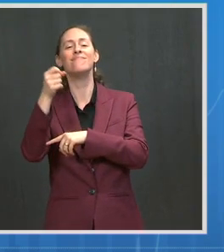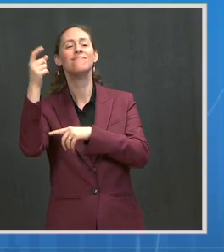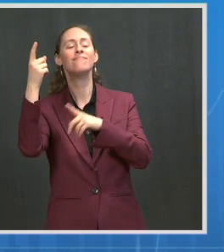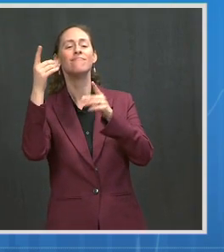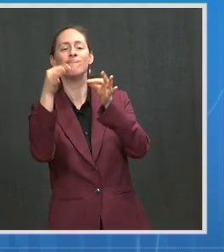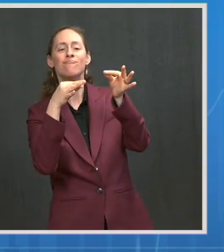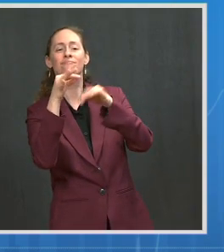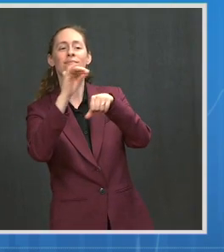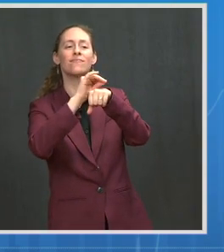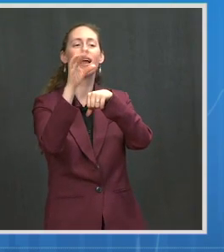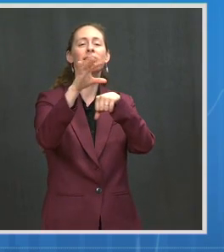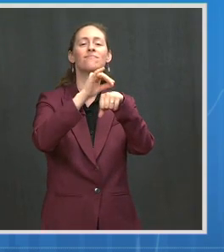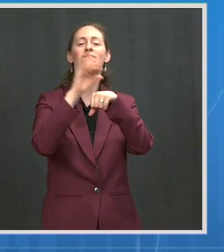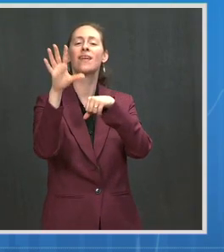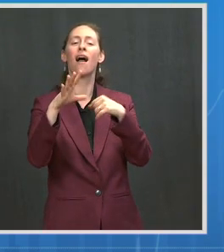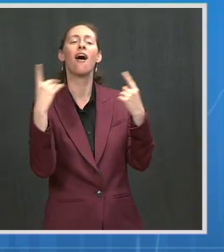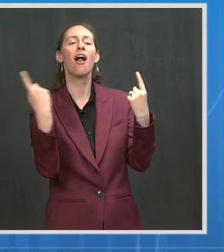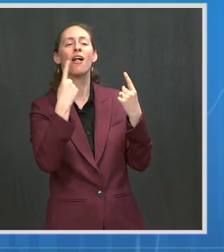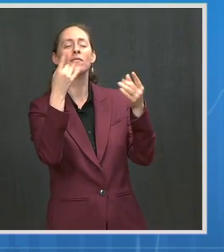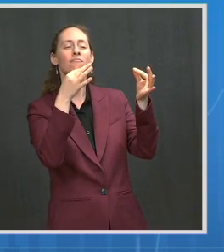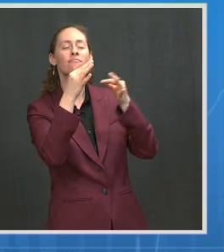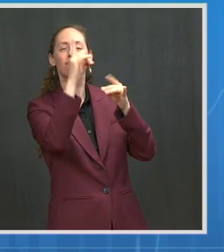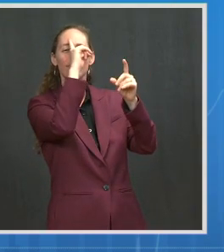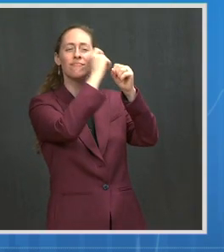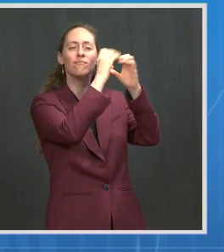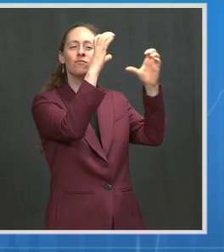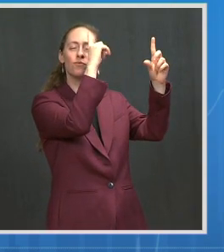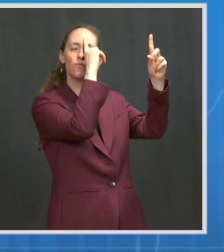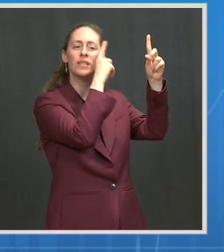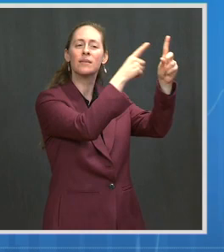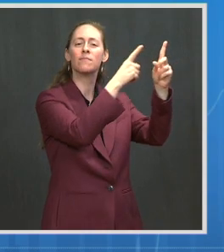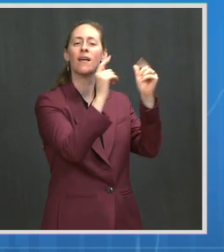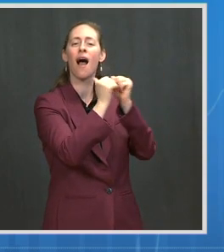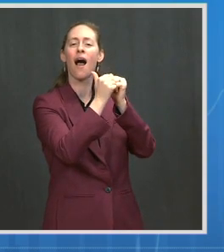"Make the world a better place," and of course, "Use sunscreen."